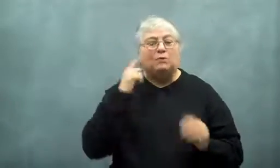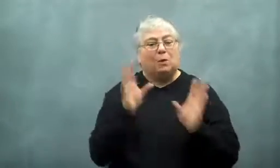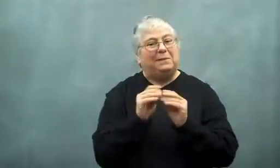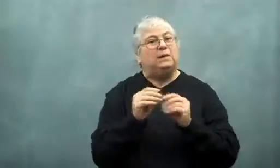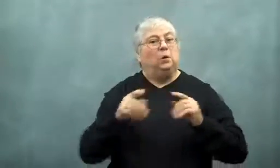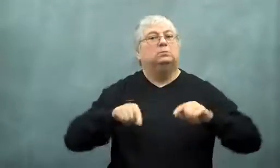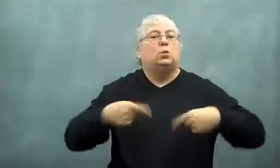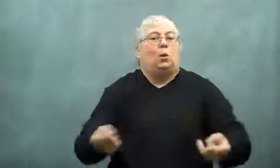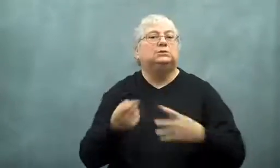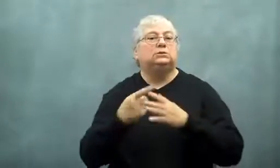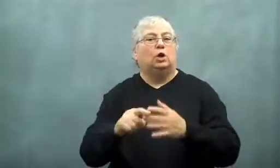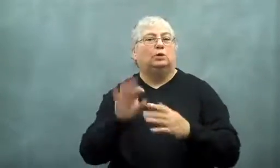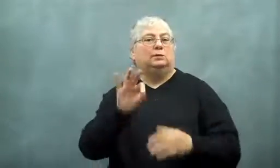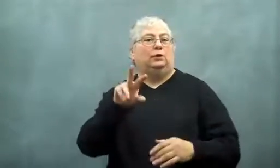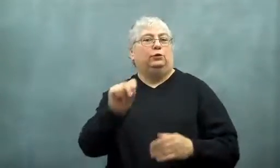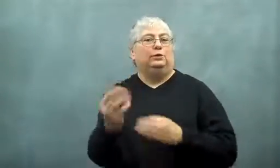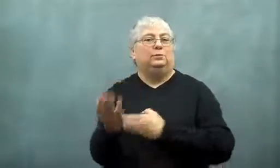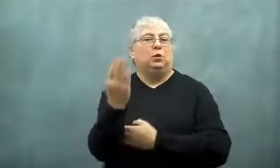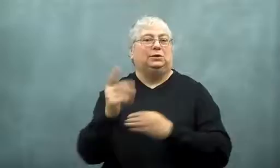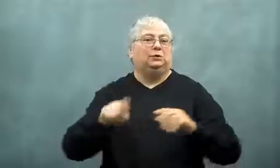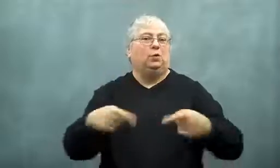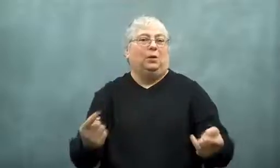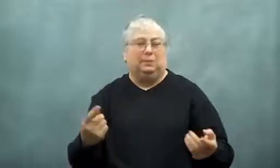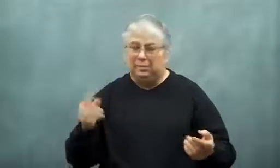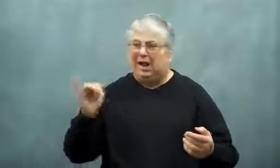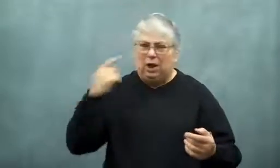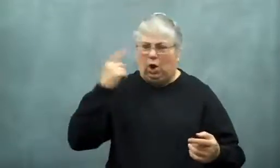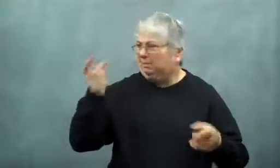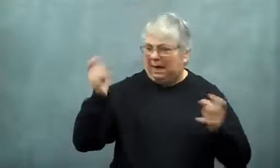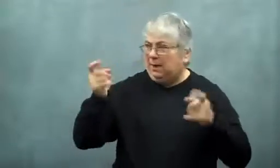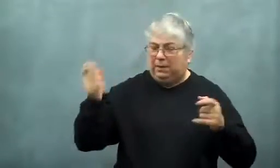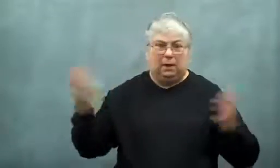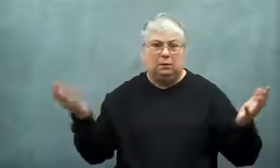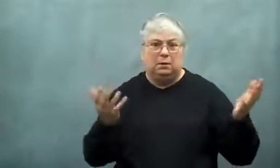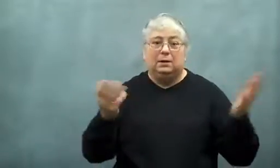were there for a meeting that was to start at 9:30 am.